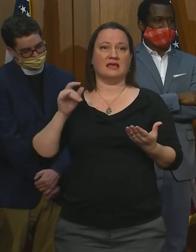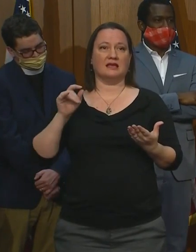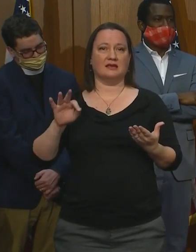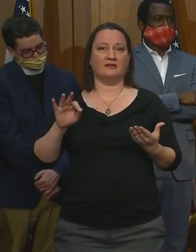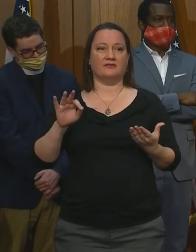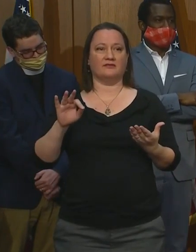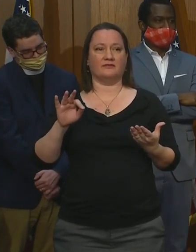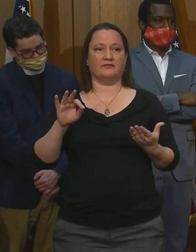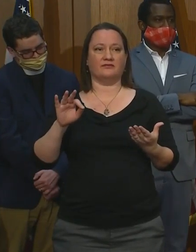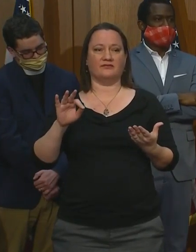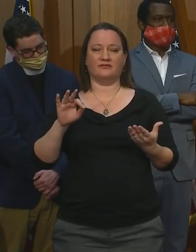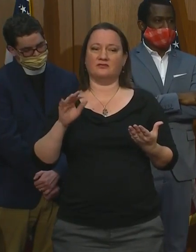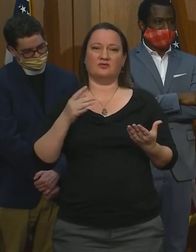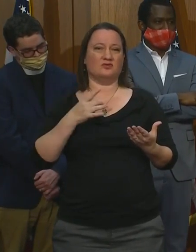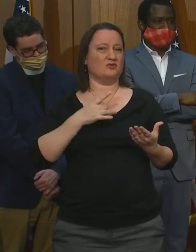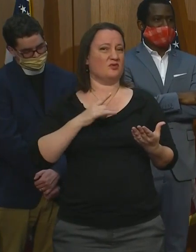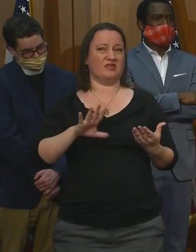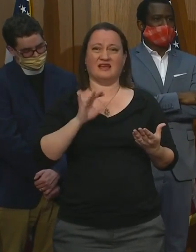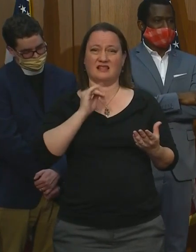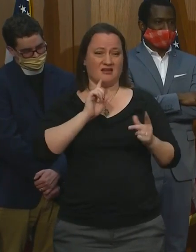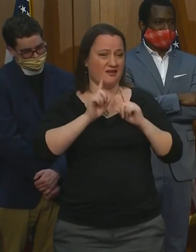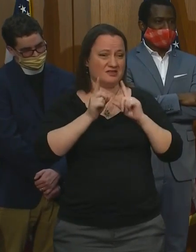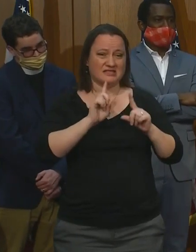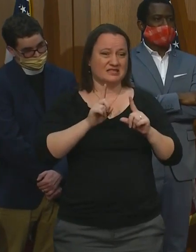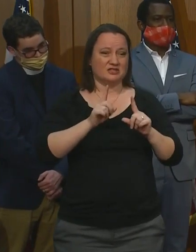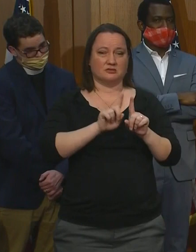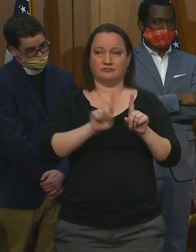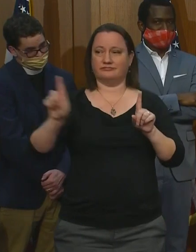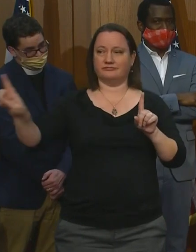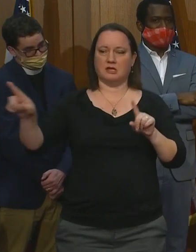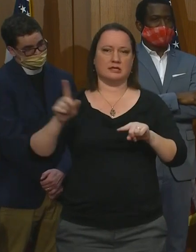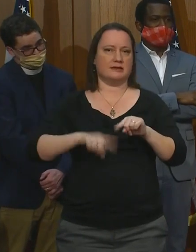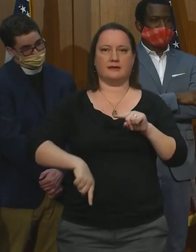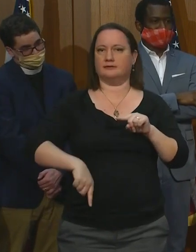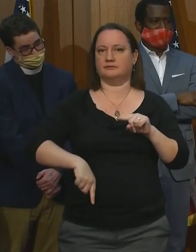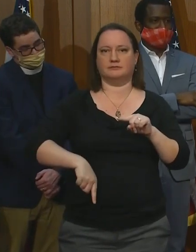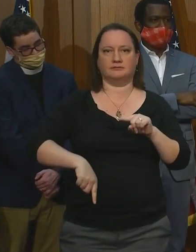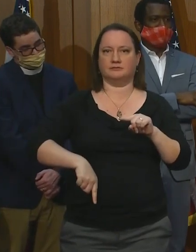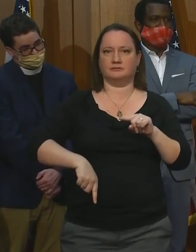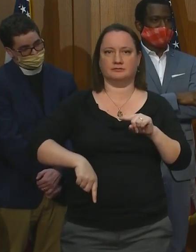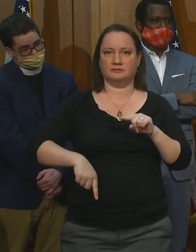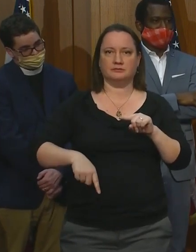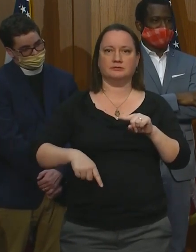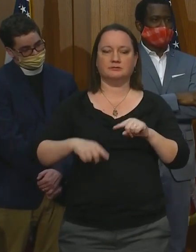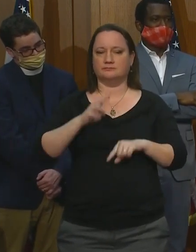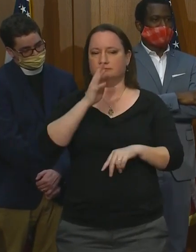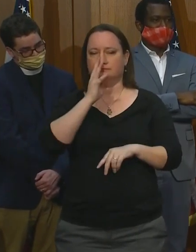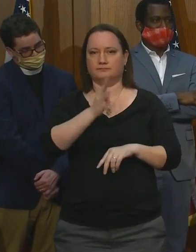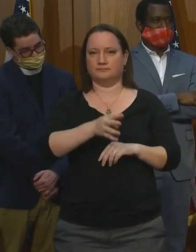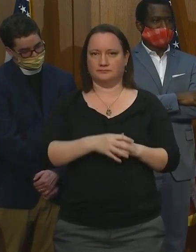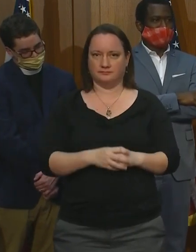ADEQUATE. TO WALK AWAY FROM